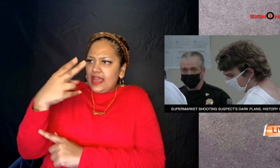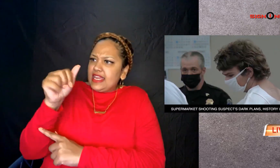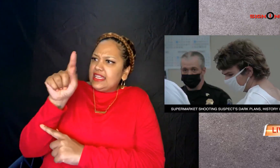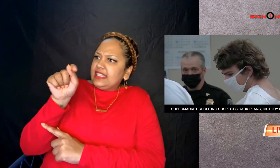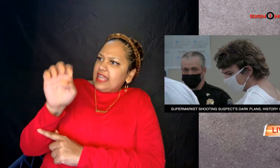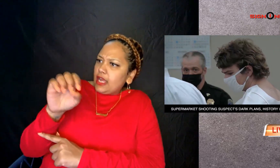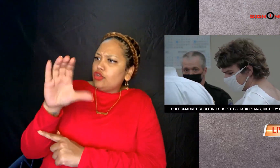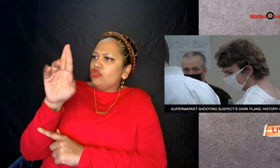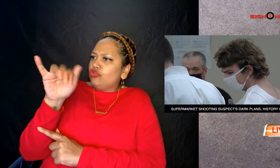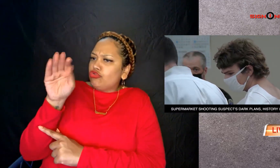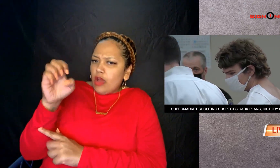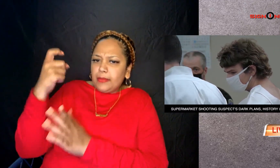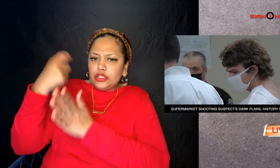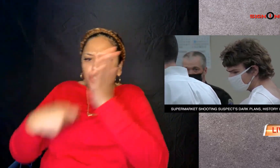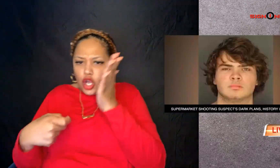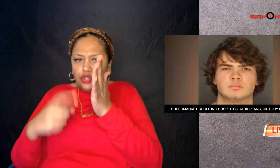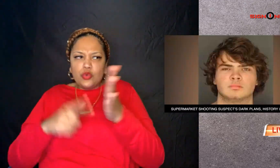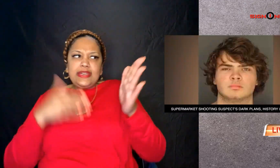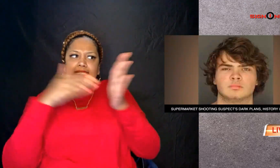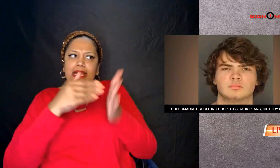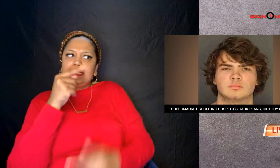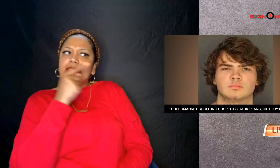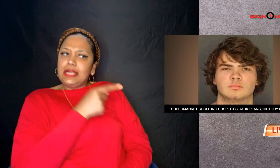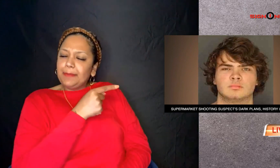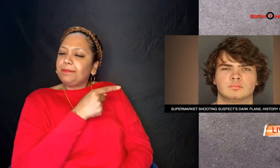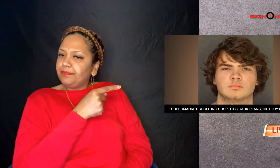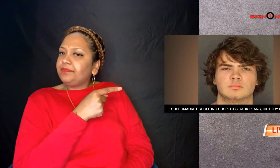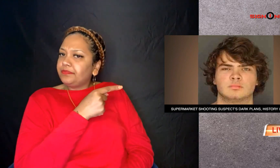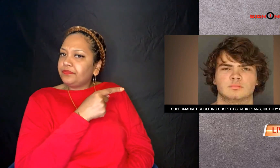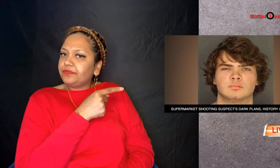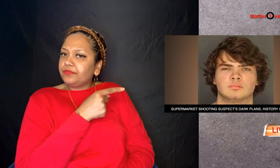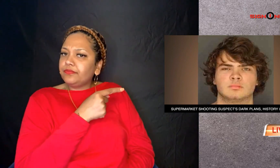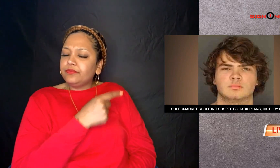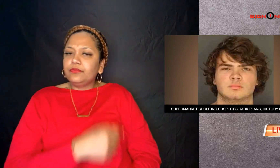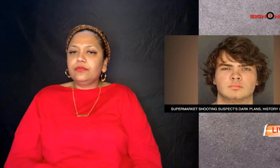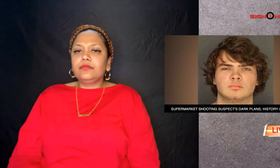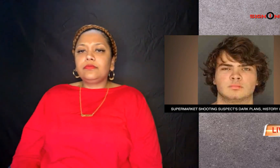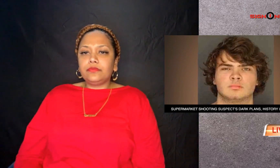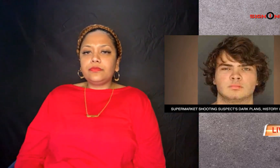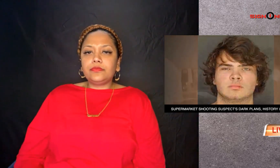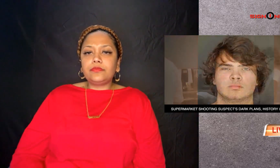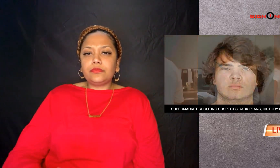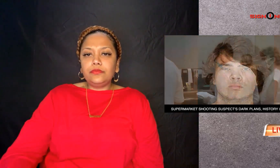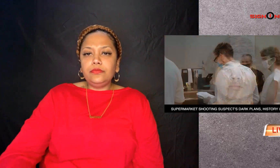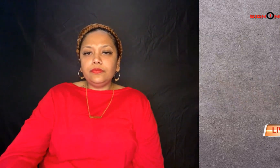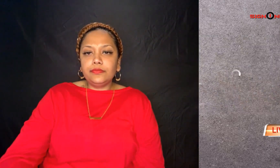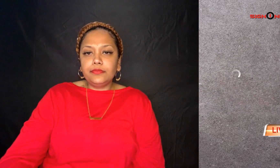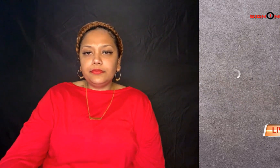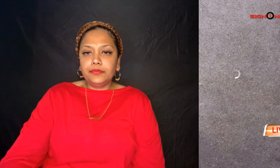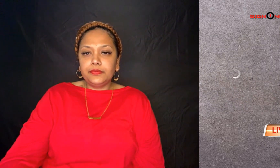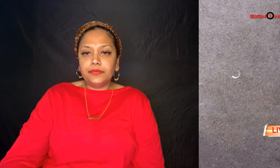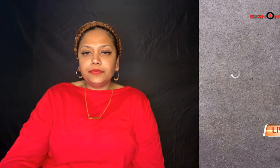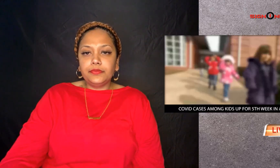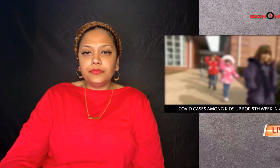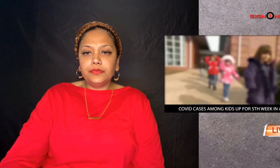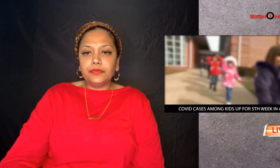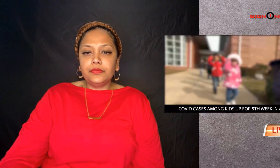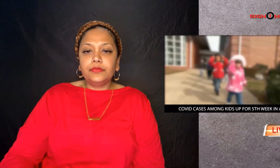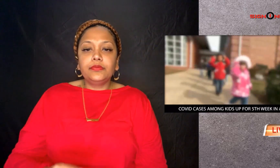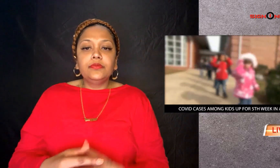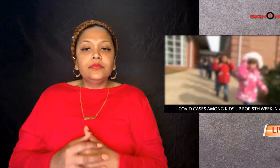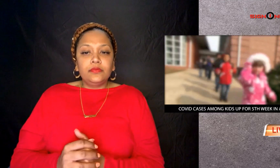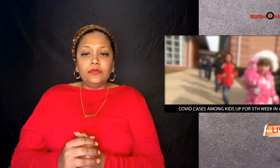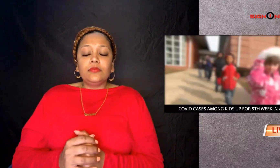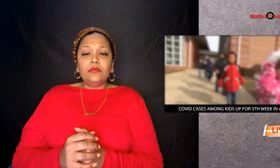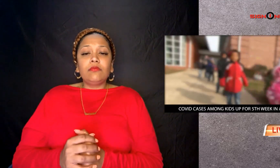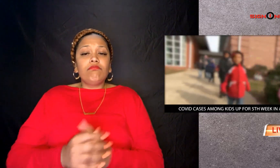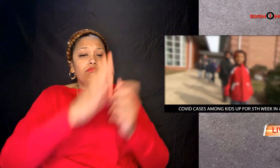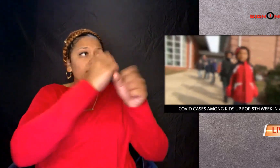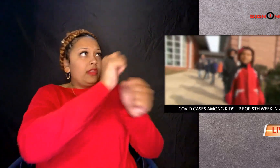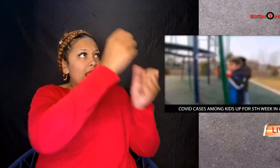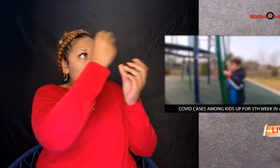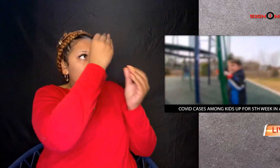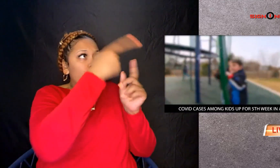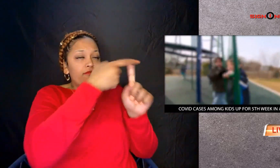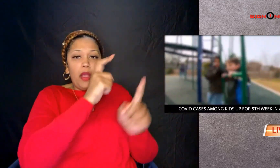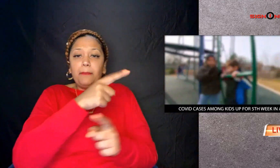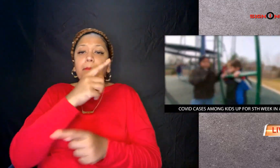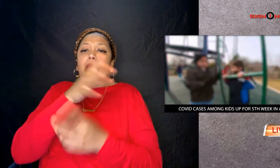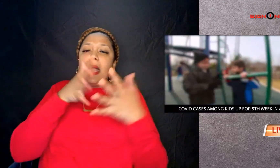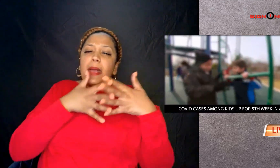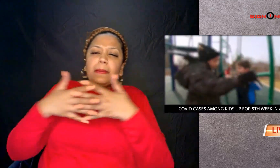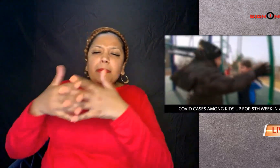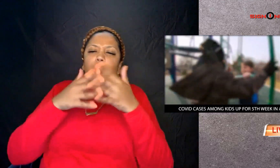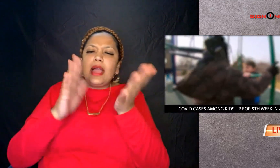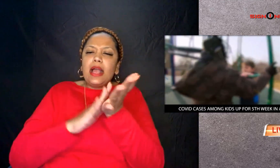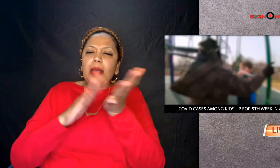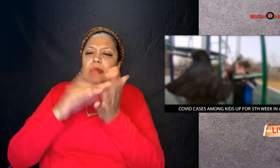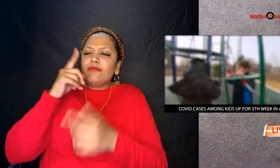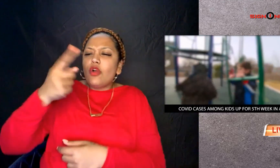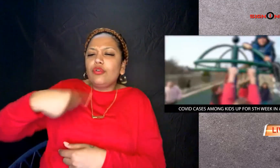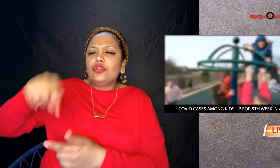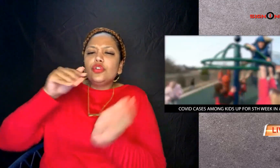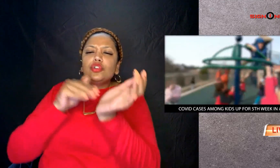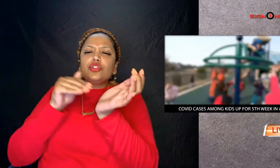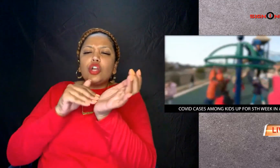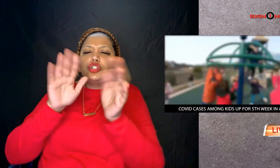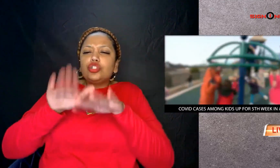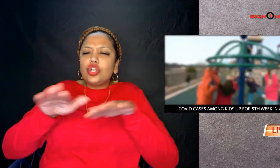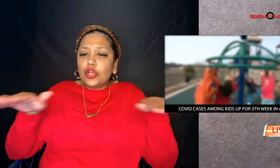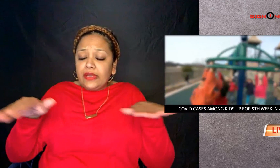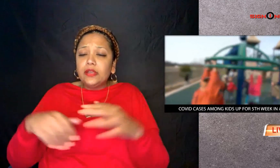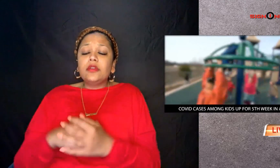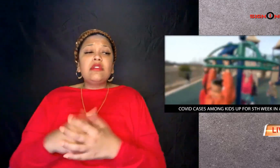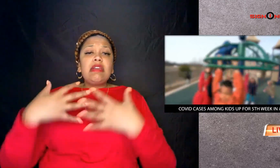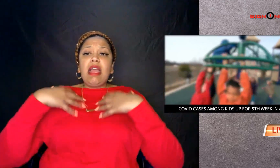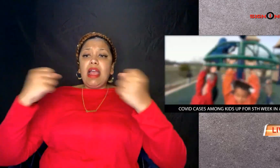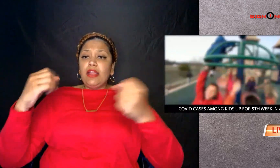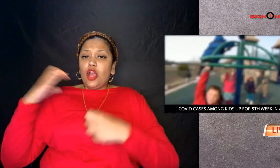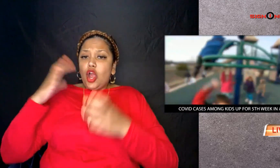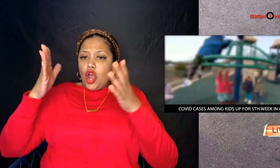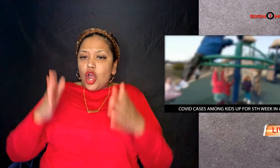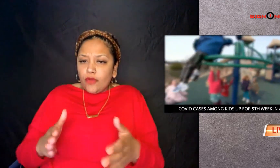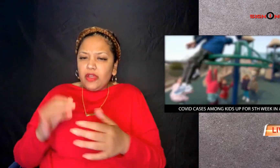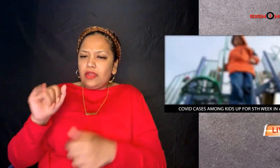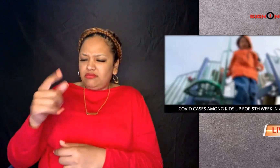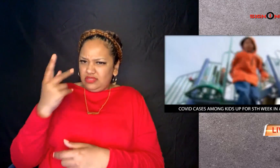against him